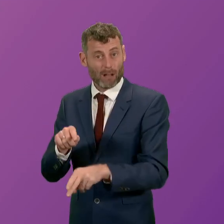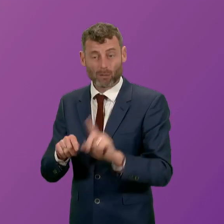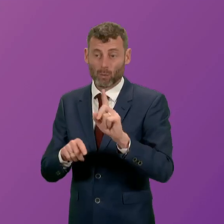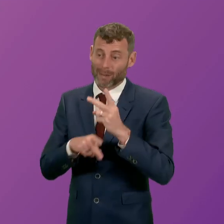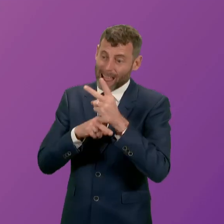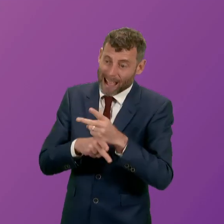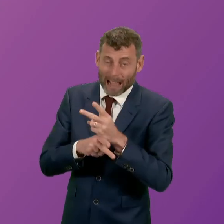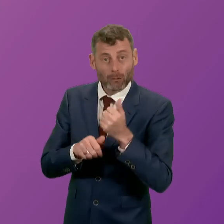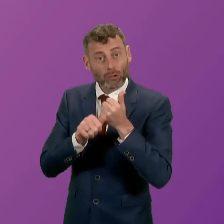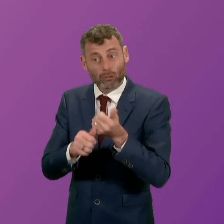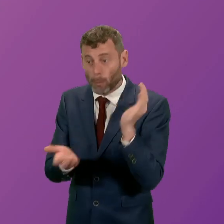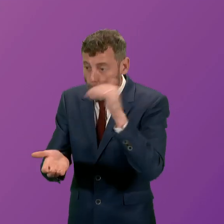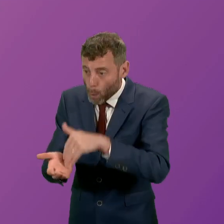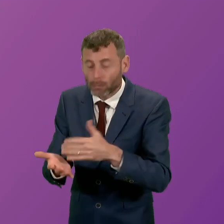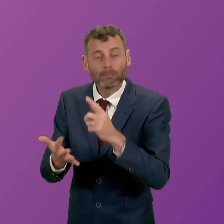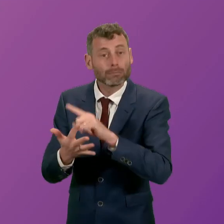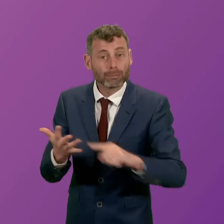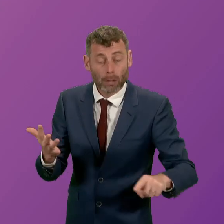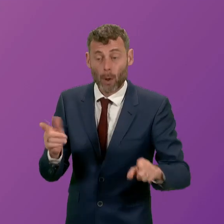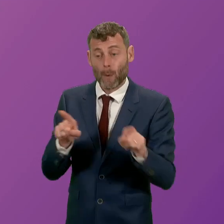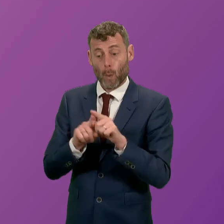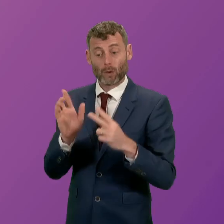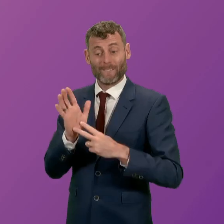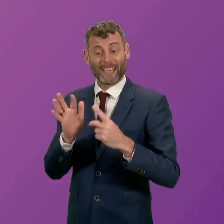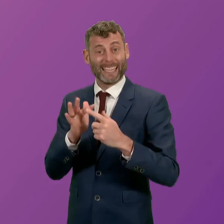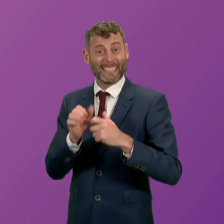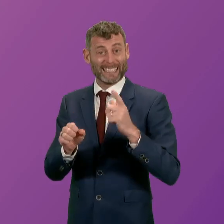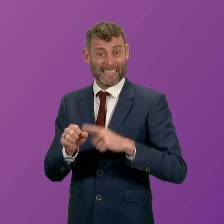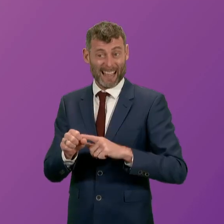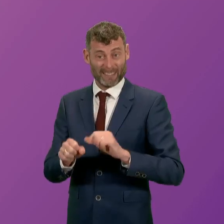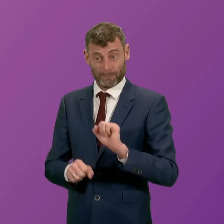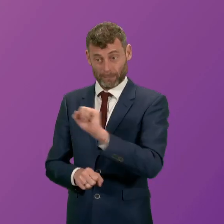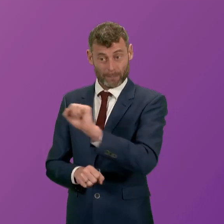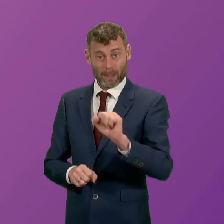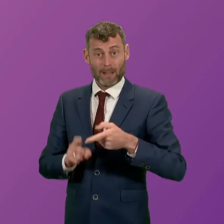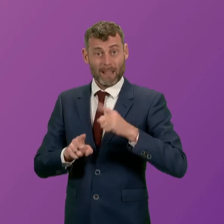we mark victory in Europe day, veterans support services. The First Minister apportioned blame,